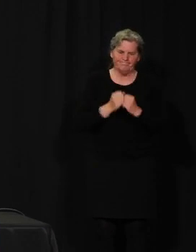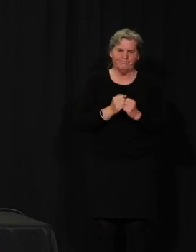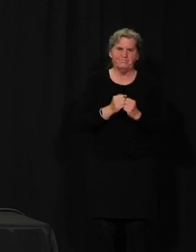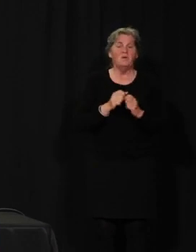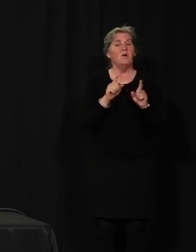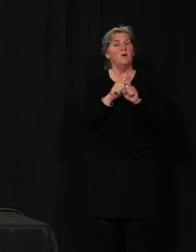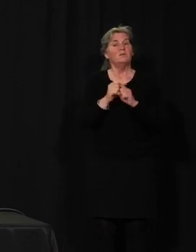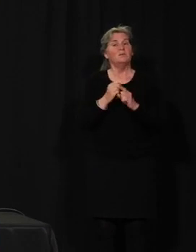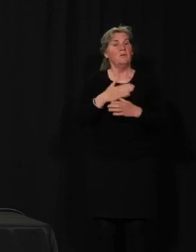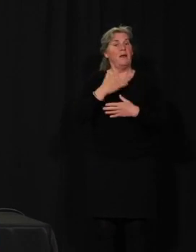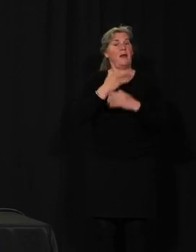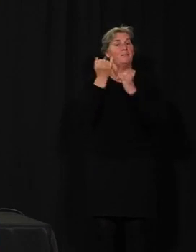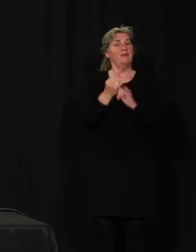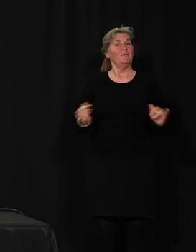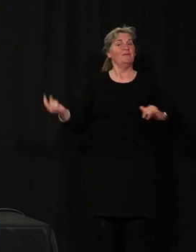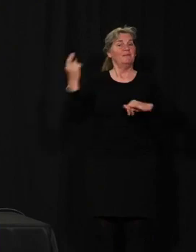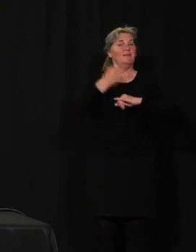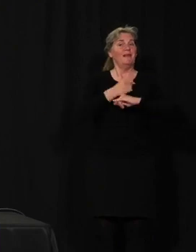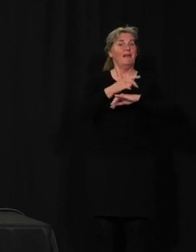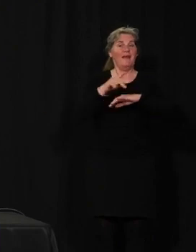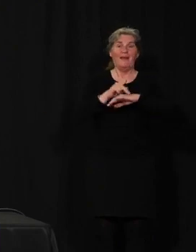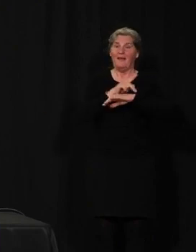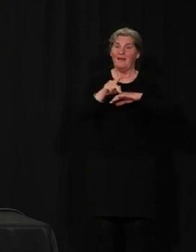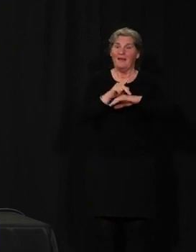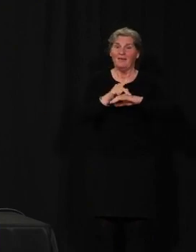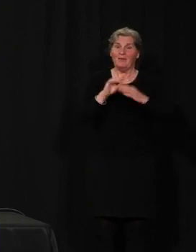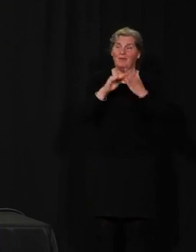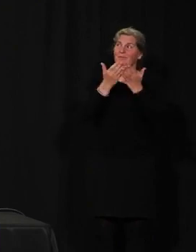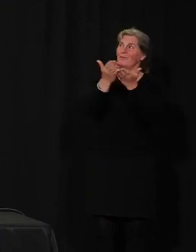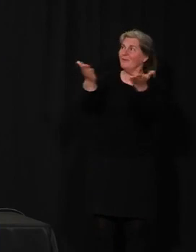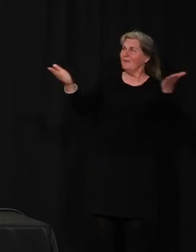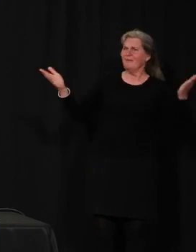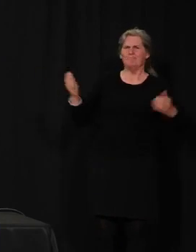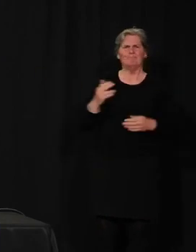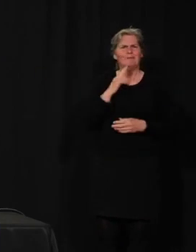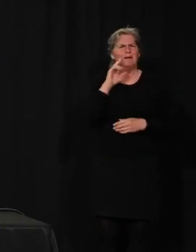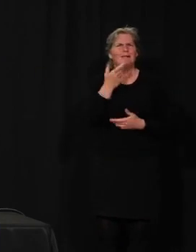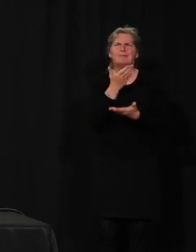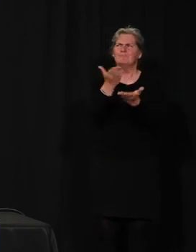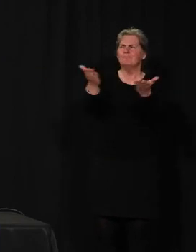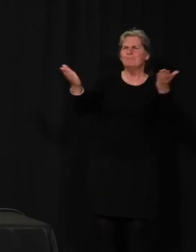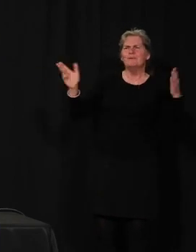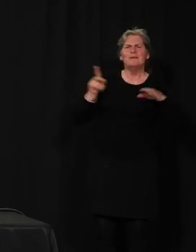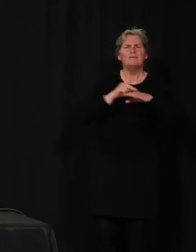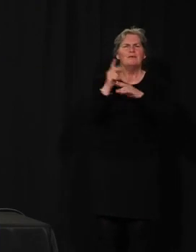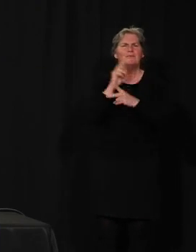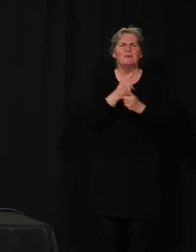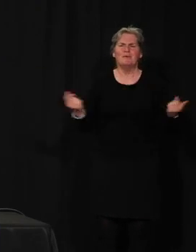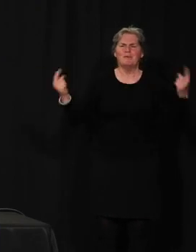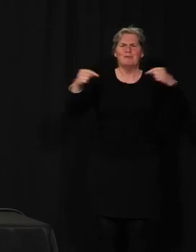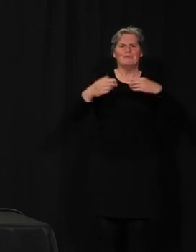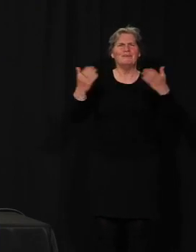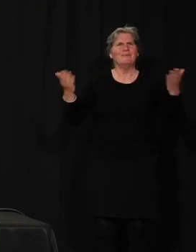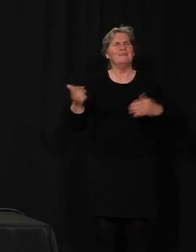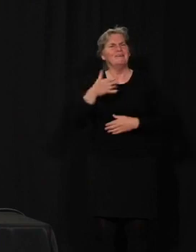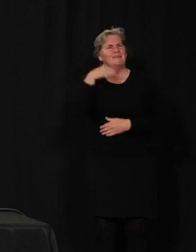Filipino community. We are extremely lucky to have such a rich and vibrant Filipino community here in Yukon.